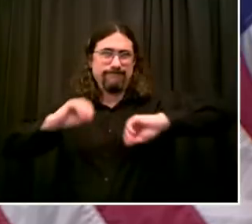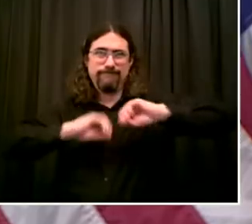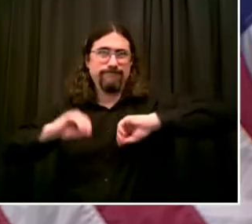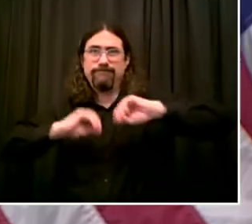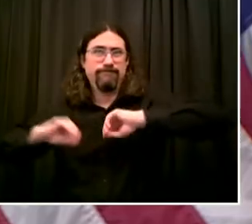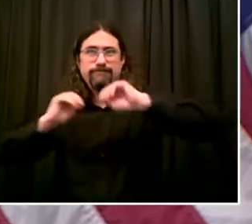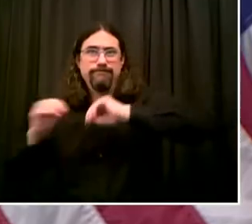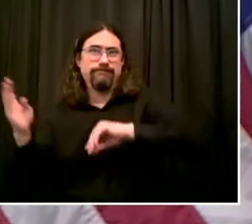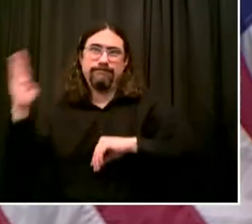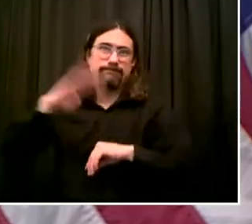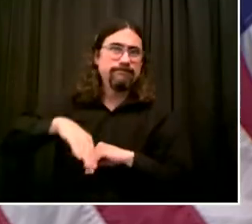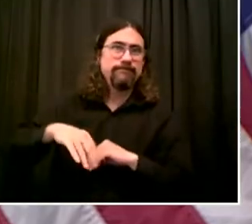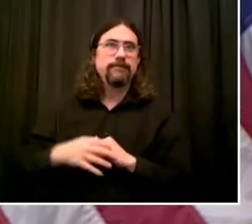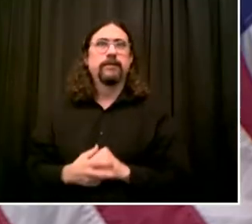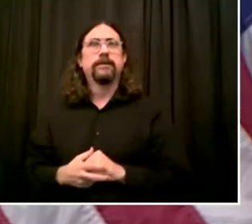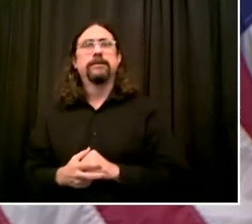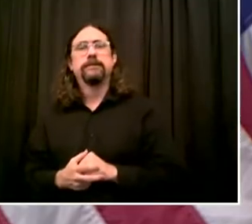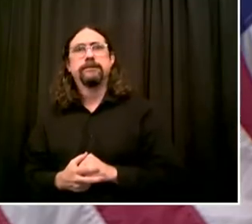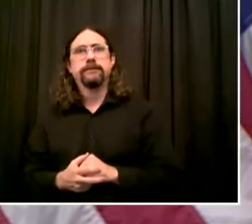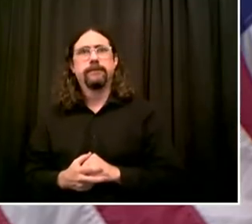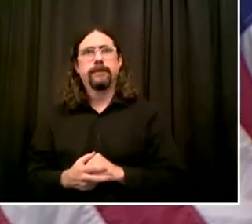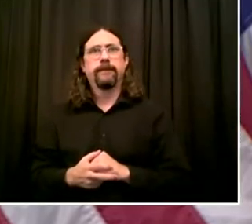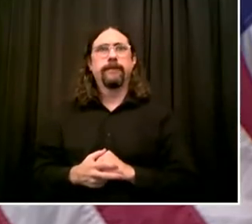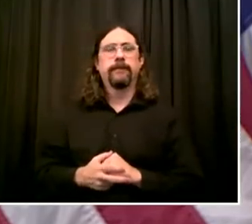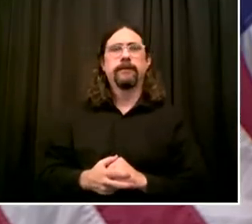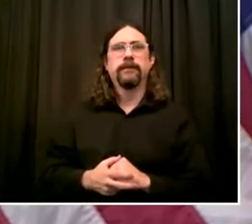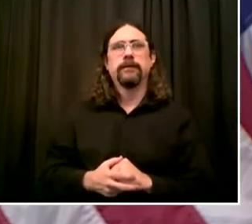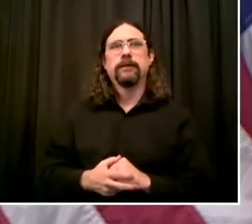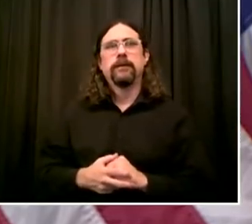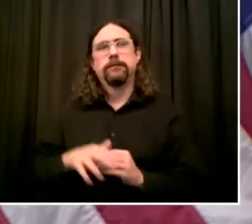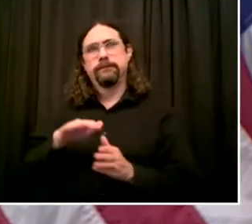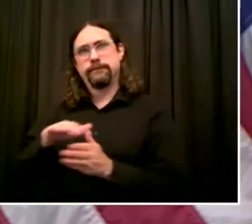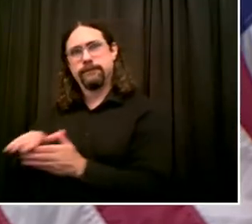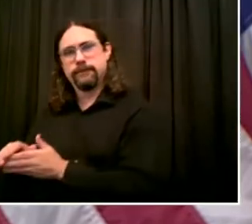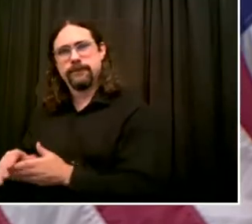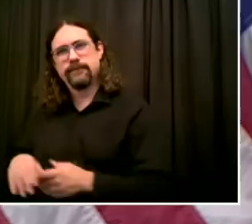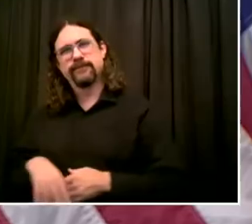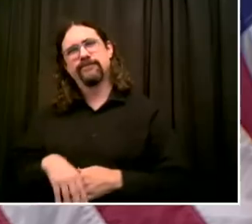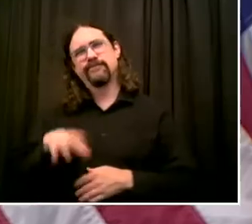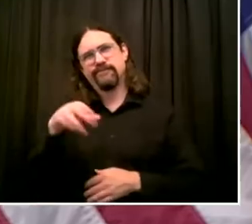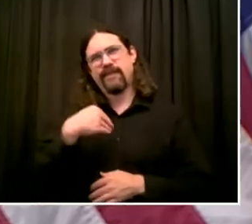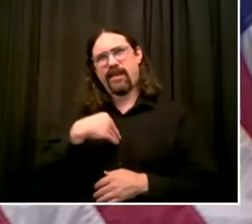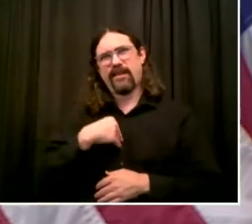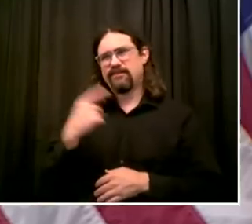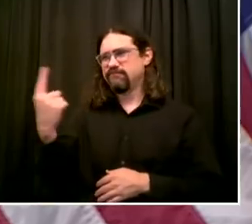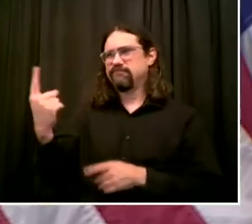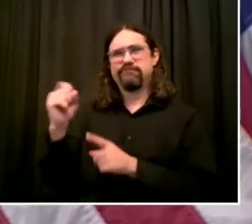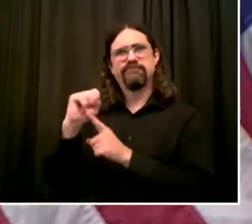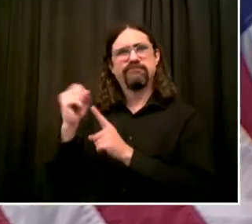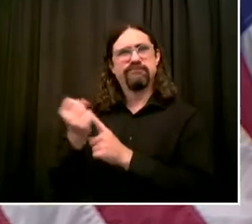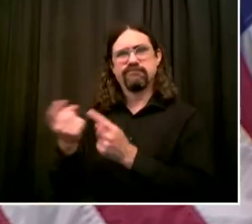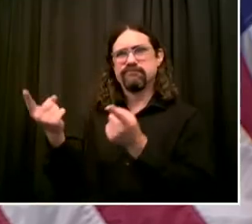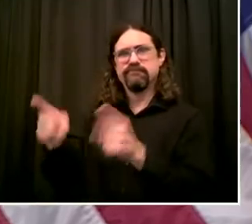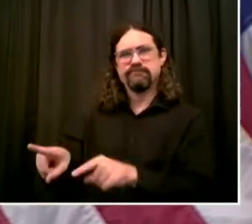HOPEFUL OF WHERE WE ARE GOING. I WANT THE PEOPLE LISTENIGN T KNOW WHERE WE STAND AND WHAT WE BELIEVE WE CAN DO FOR THE FUTURE OF HET CITY.